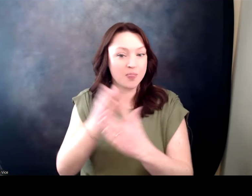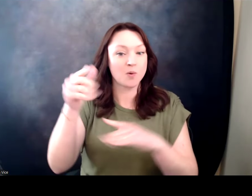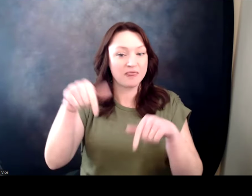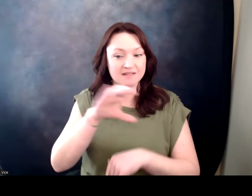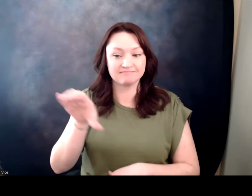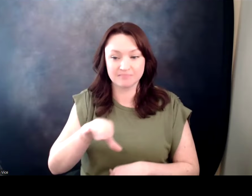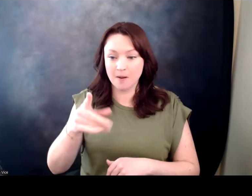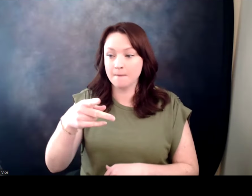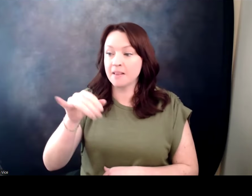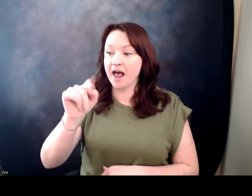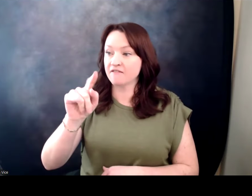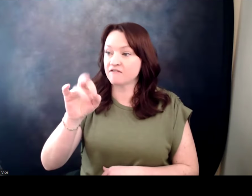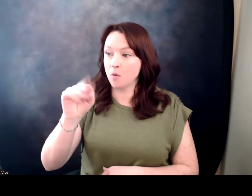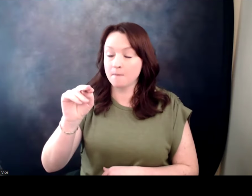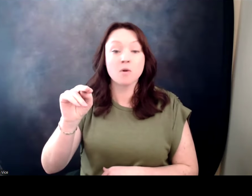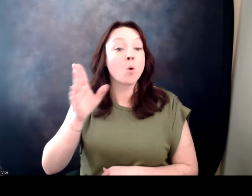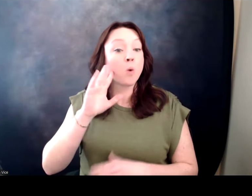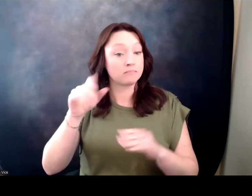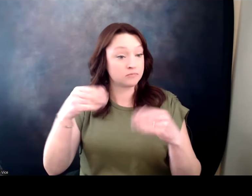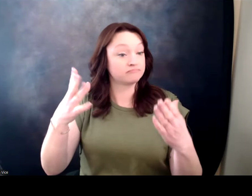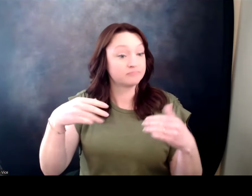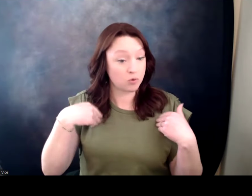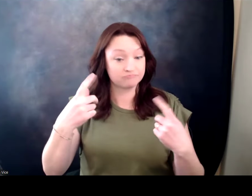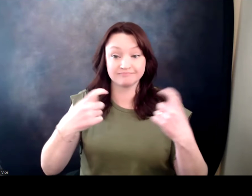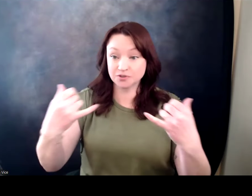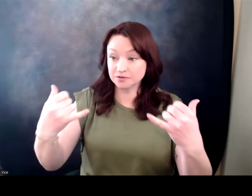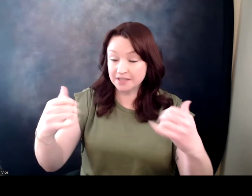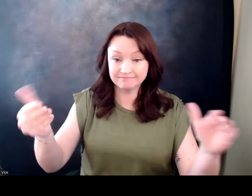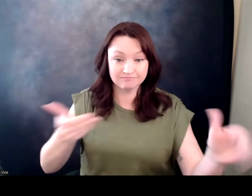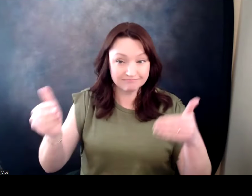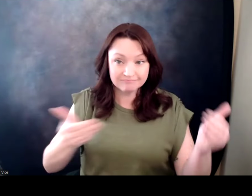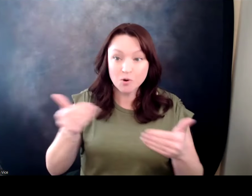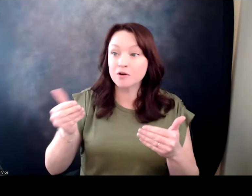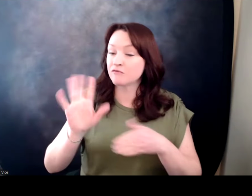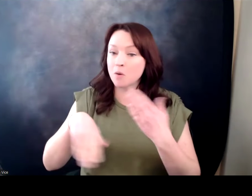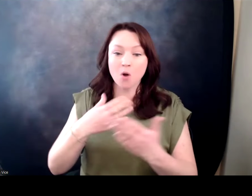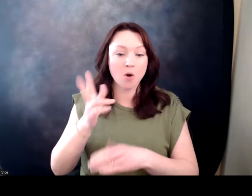for questions today and we welcome questions from all of our participants. Please type your questions for our